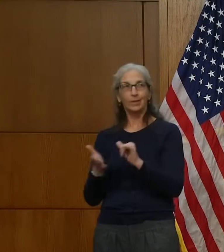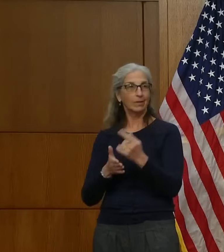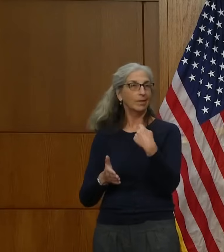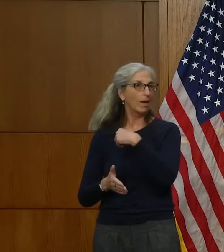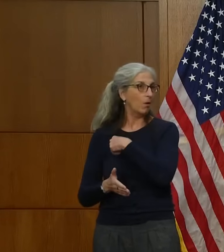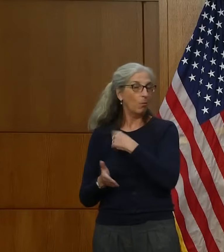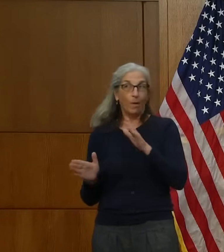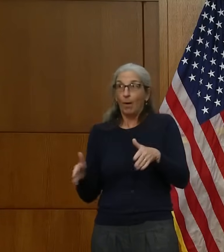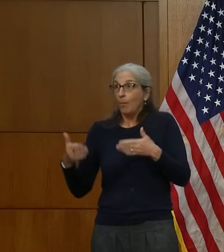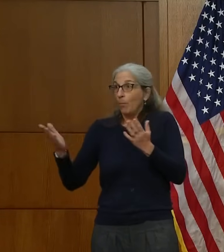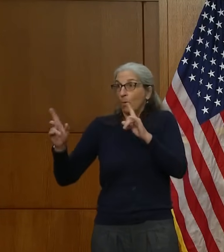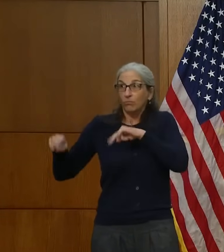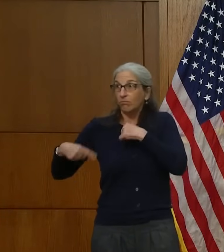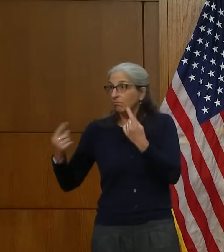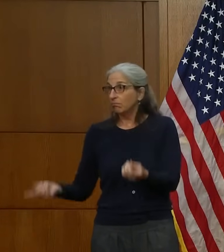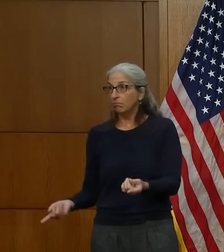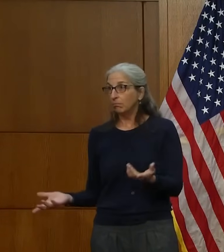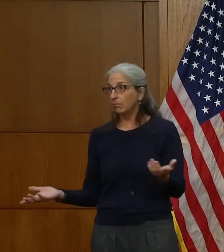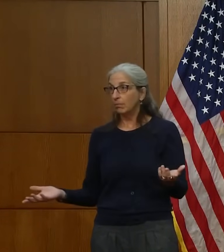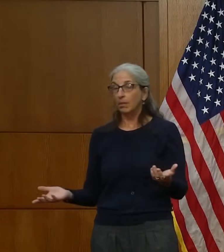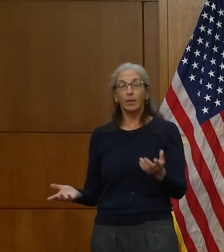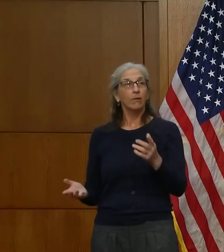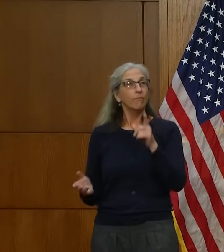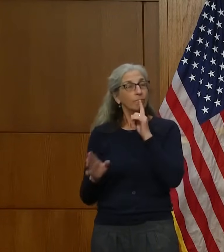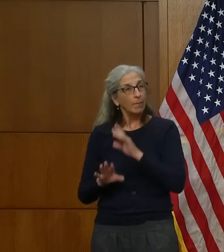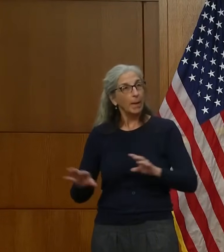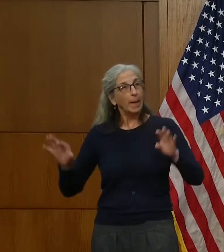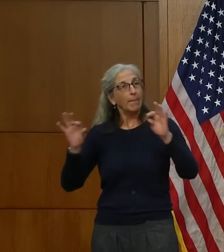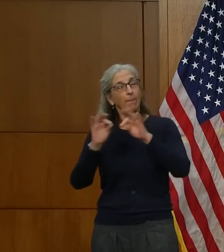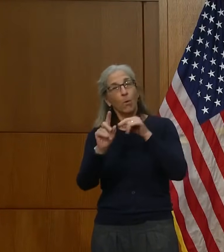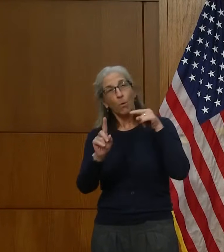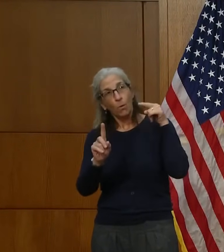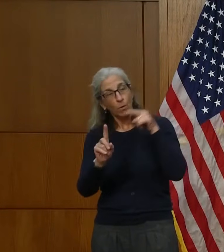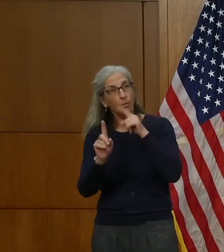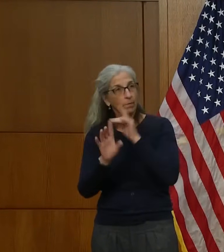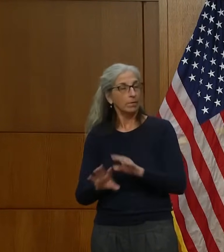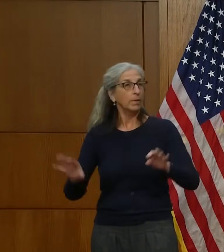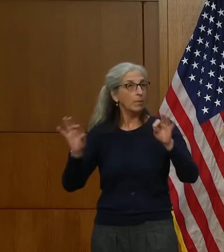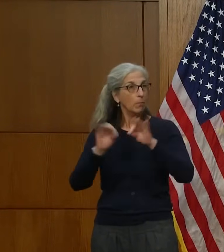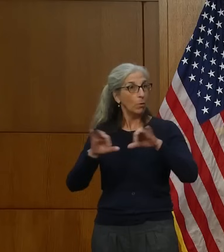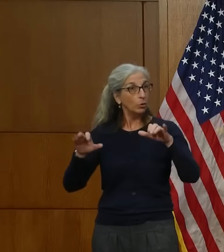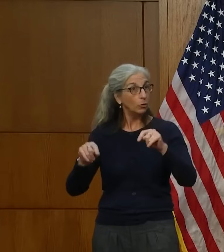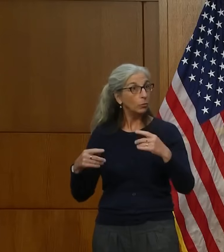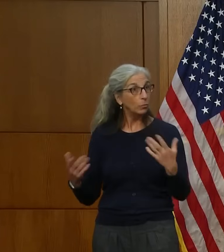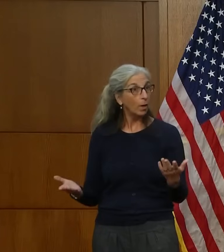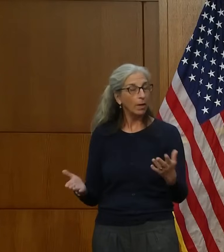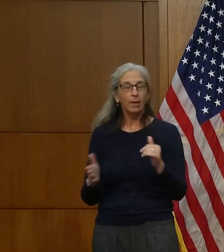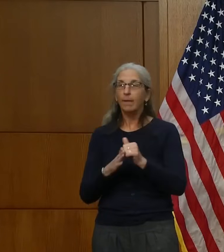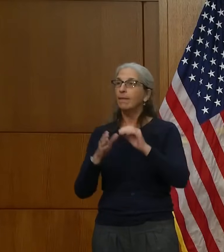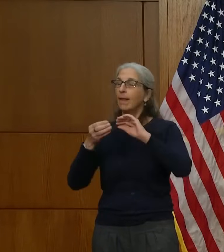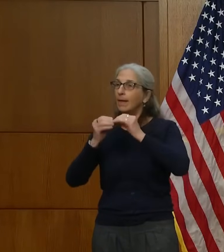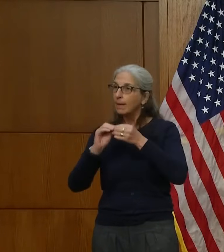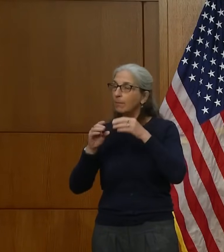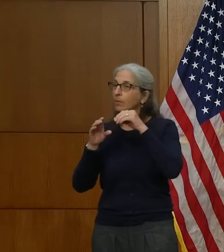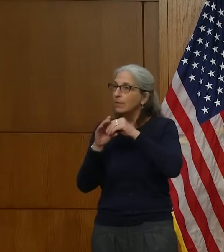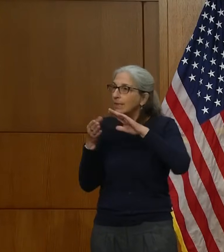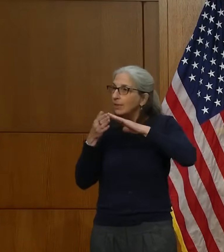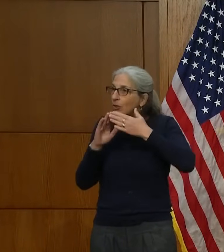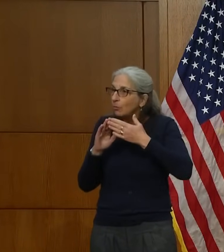WERE REALLY EMPHASIZING TO DO TO FOLLOW THE GUIDELINES THAT